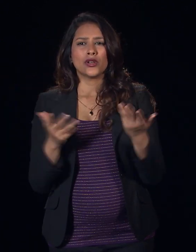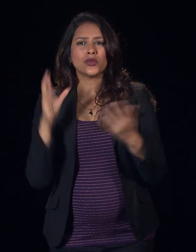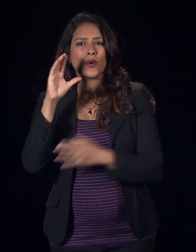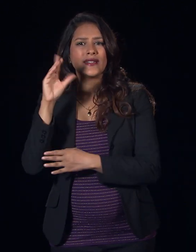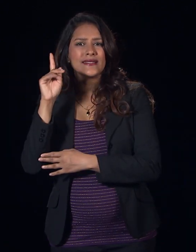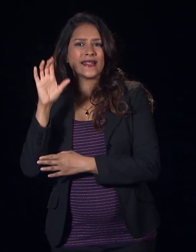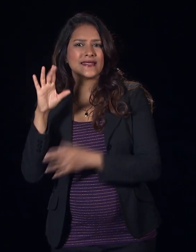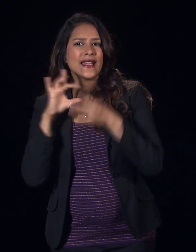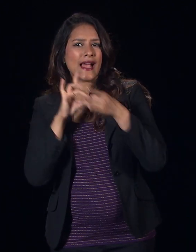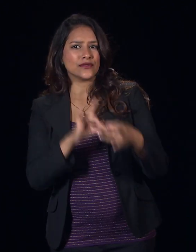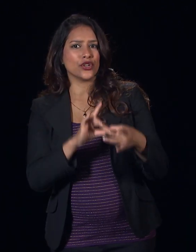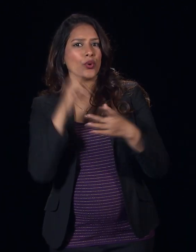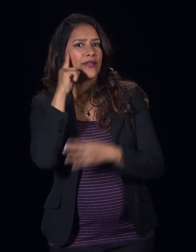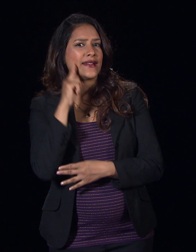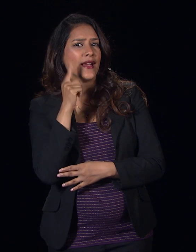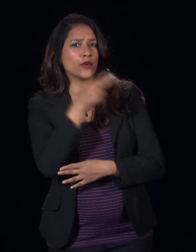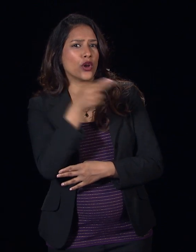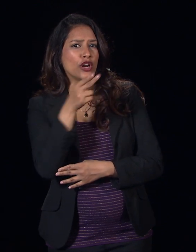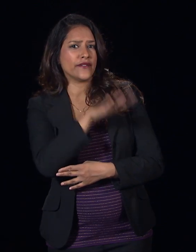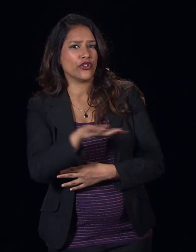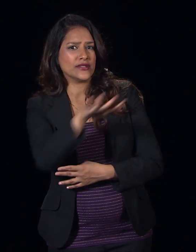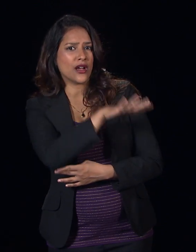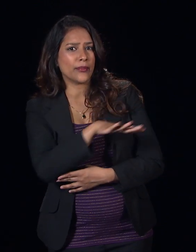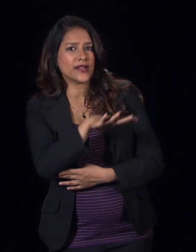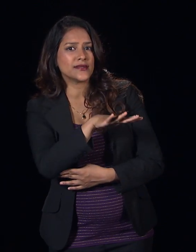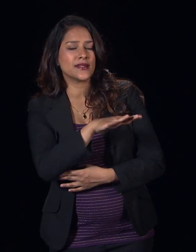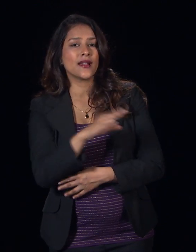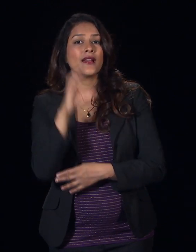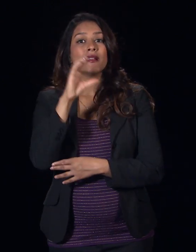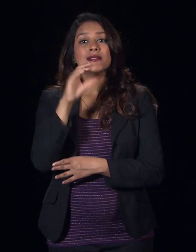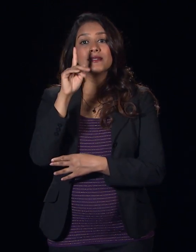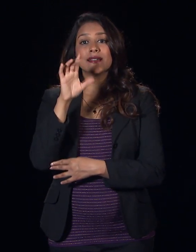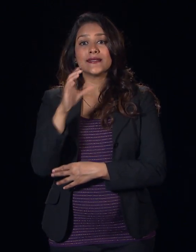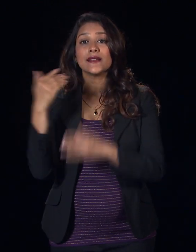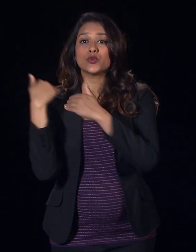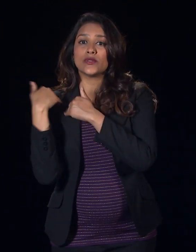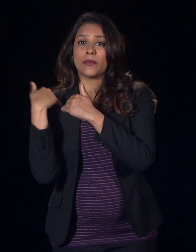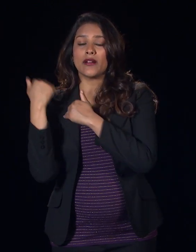So what does CDC have to do with deaf or hard of hearing topics? The CDC is responsible